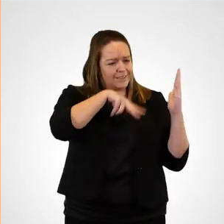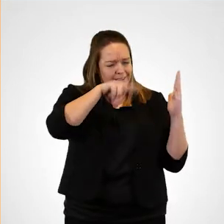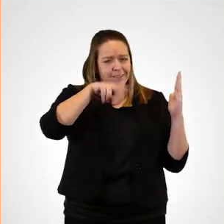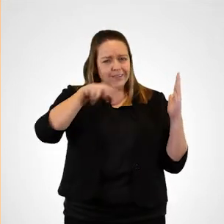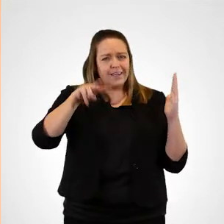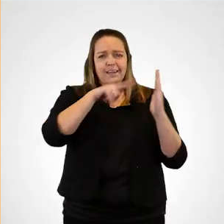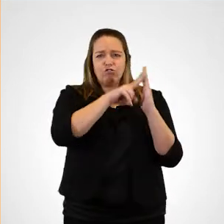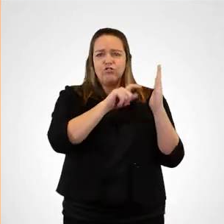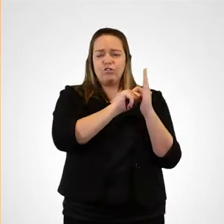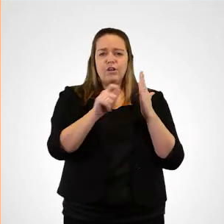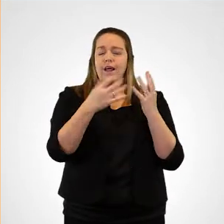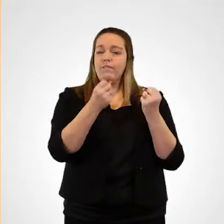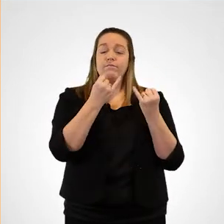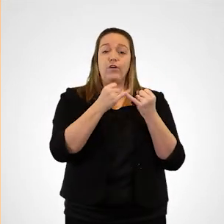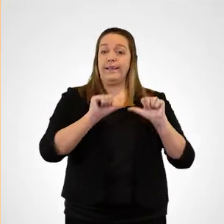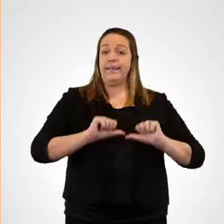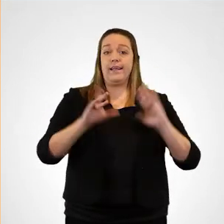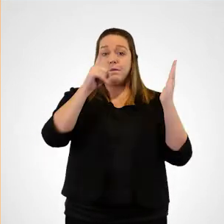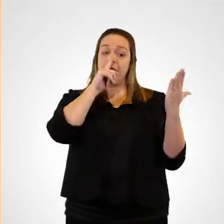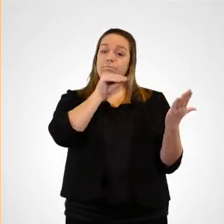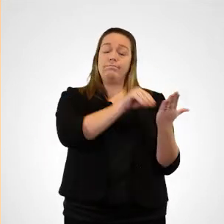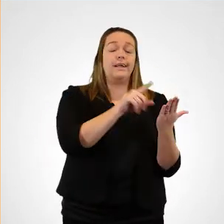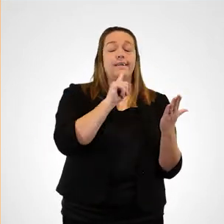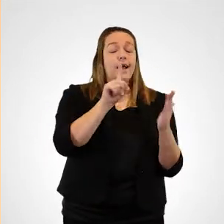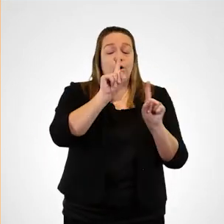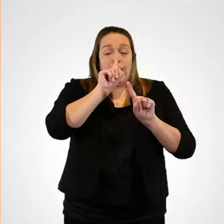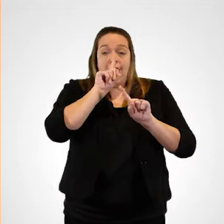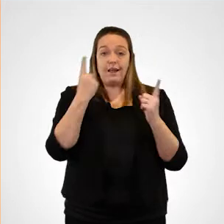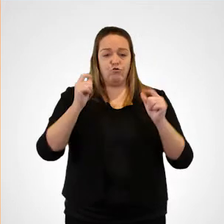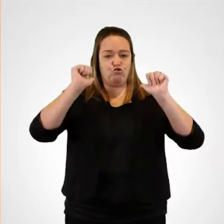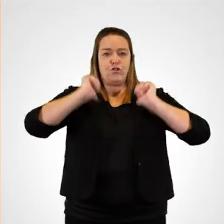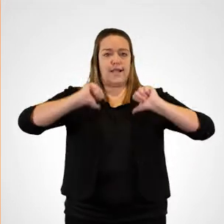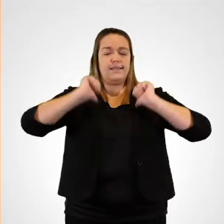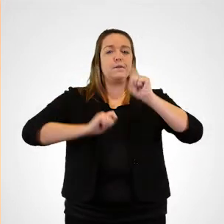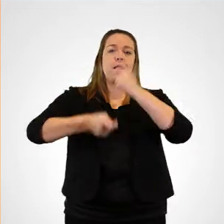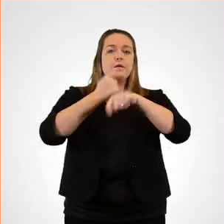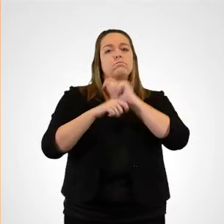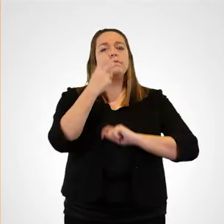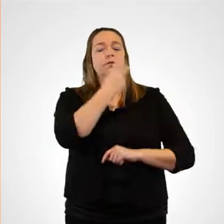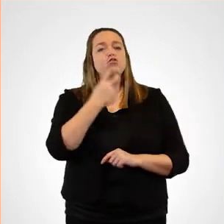there's a fairly clear view that you can't train speechreading skills.